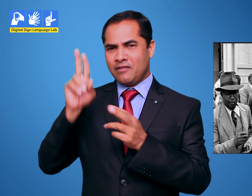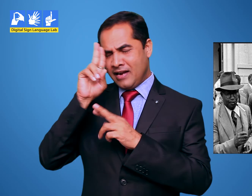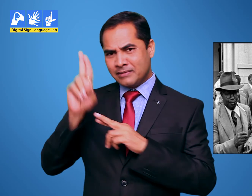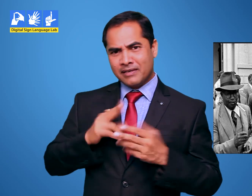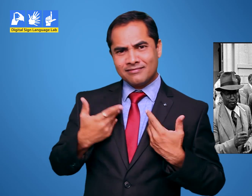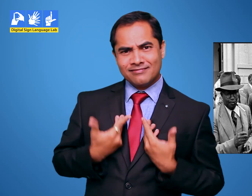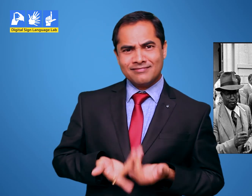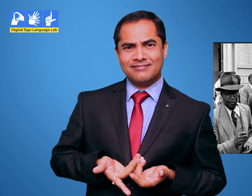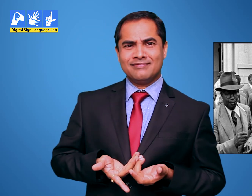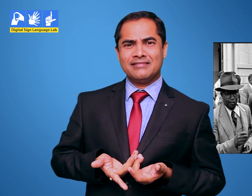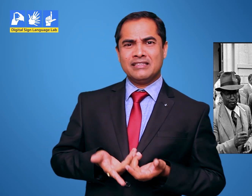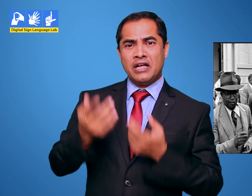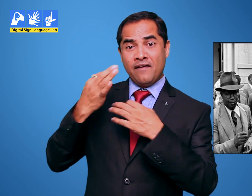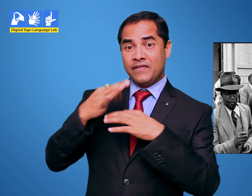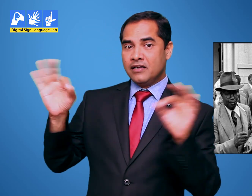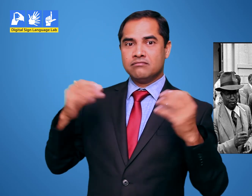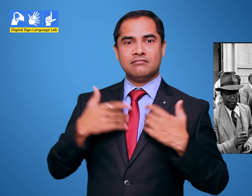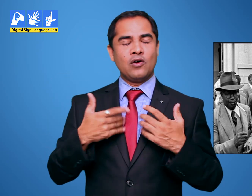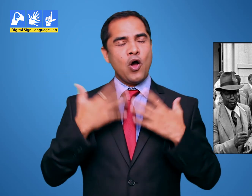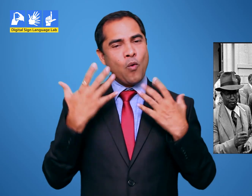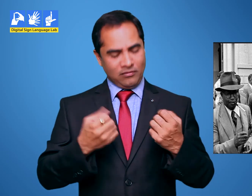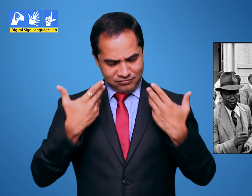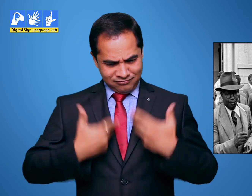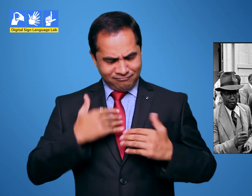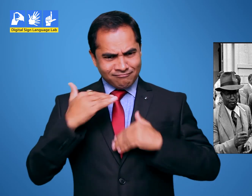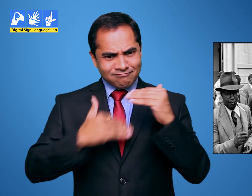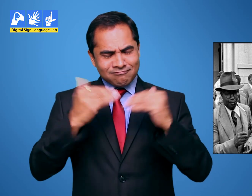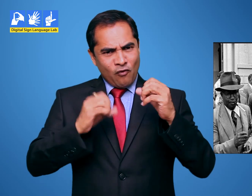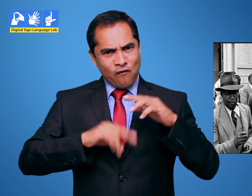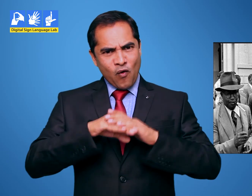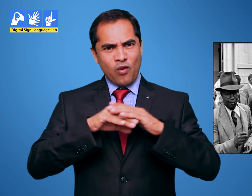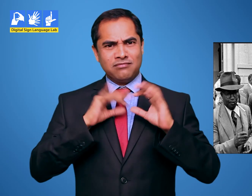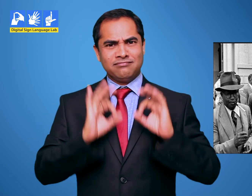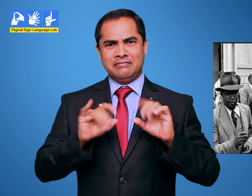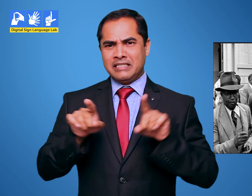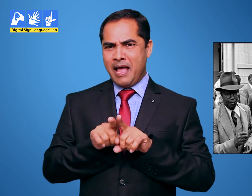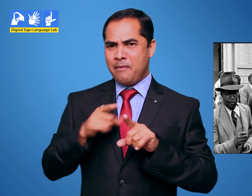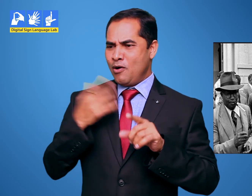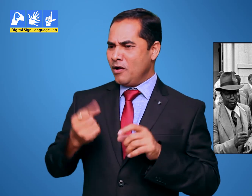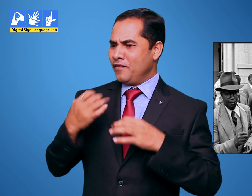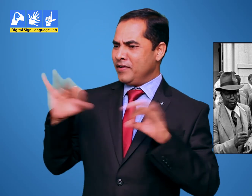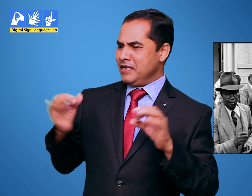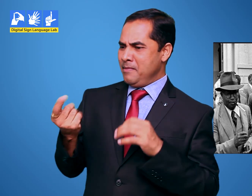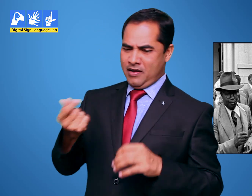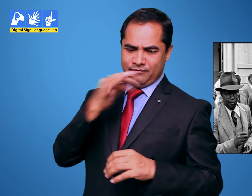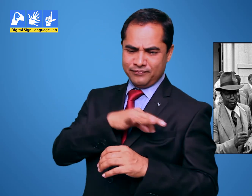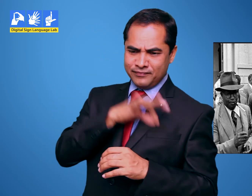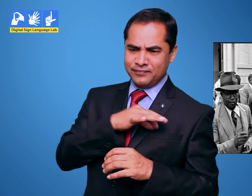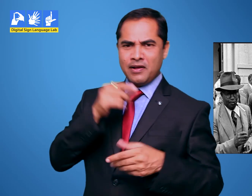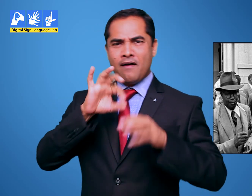honourable freedoms of achieving my potential, of earning my keep, of marrying,